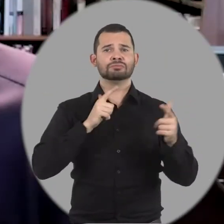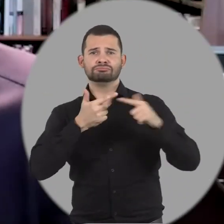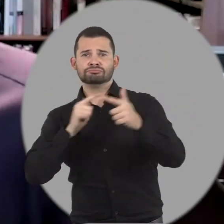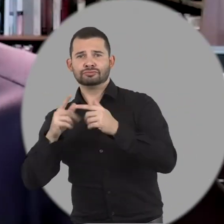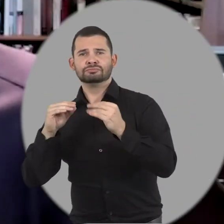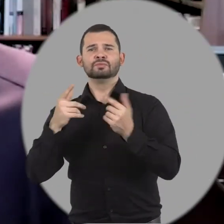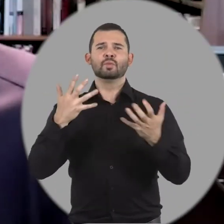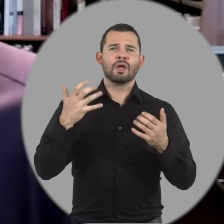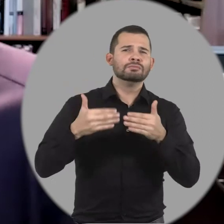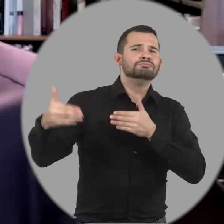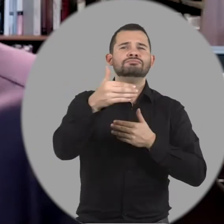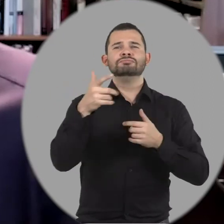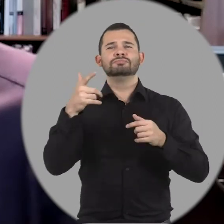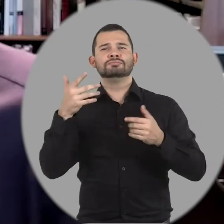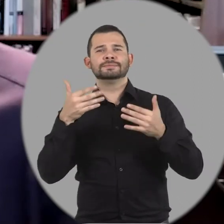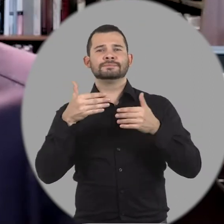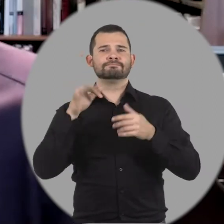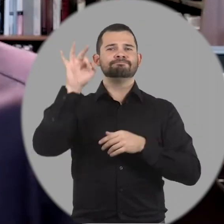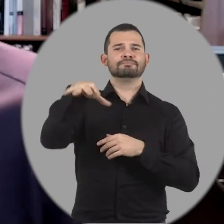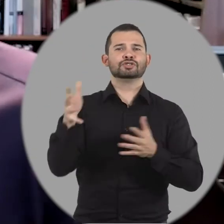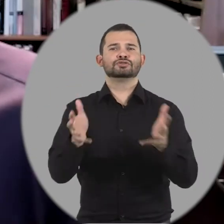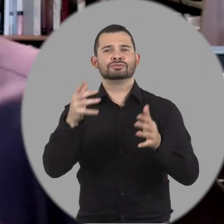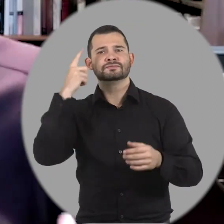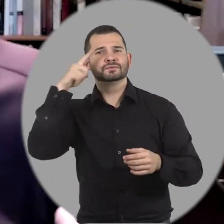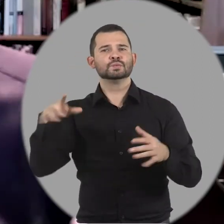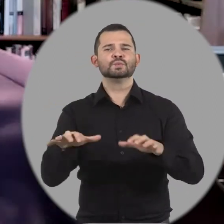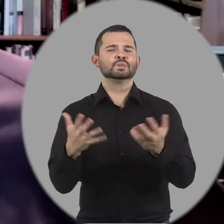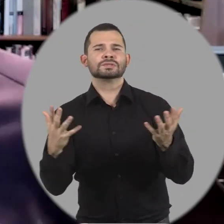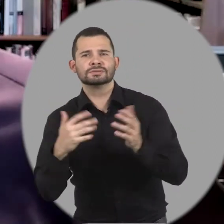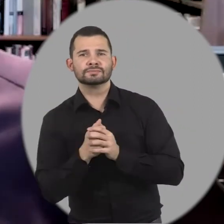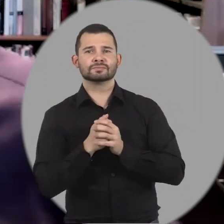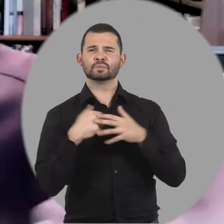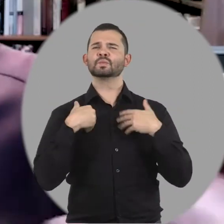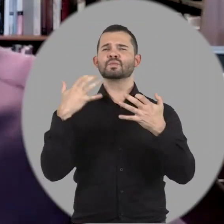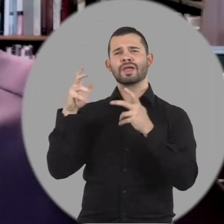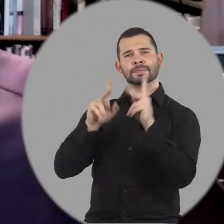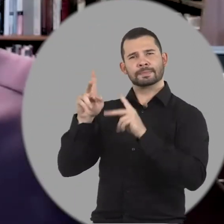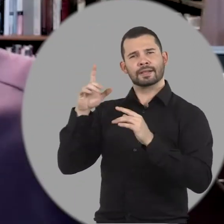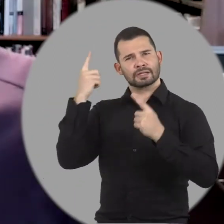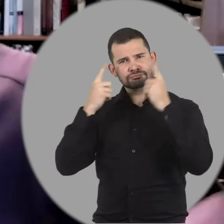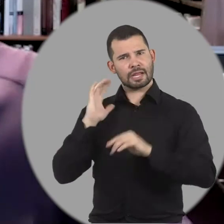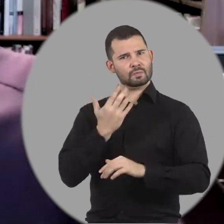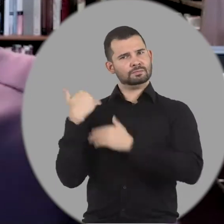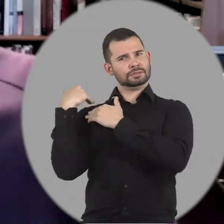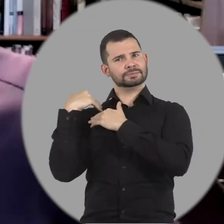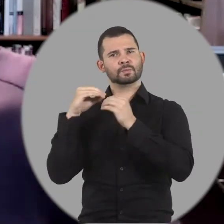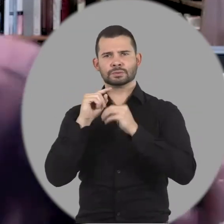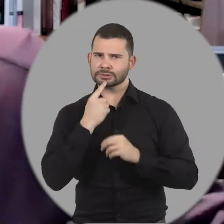responsibilities more seriously. So, we are running organizations, part of organizations,